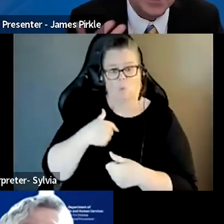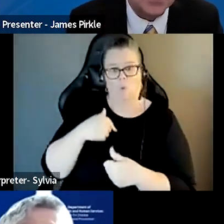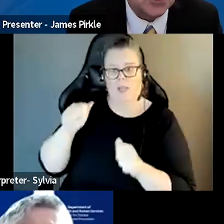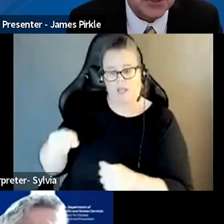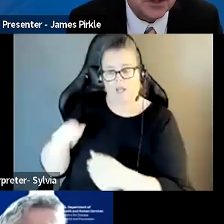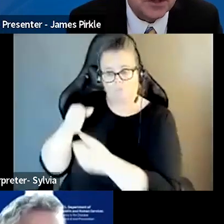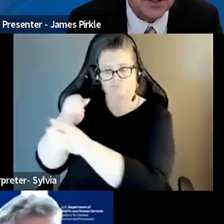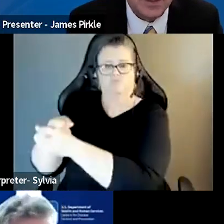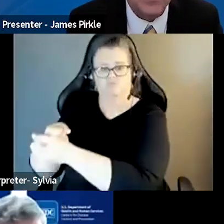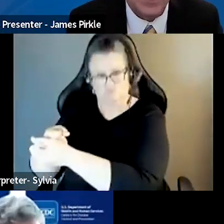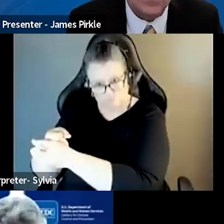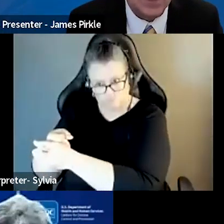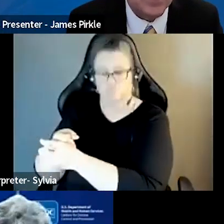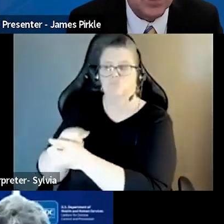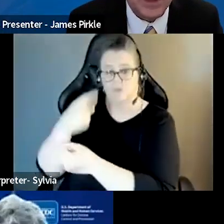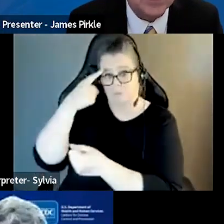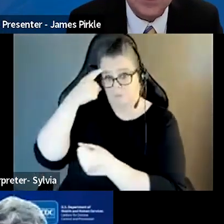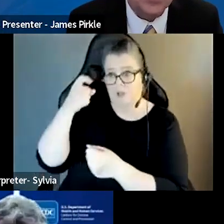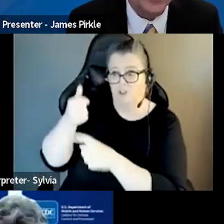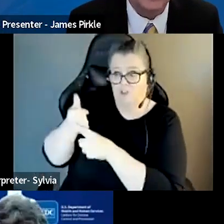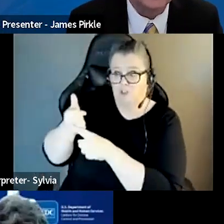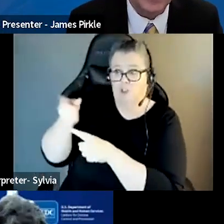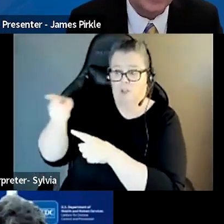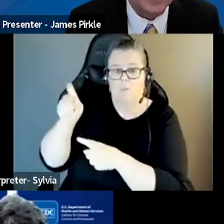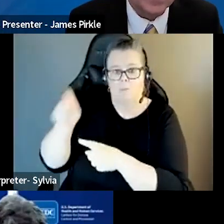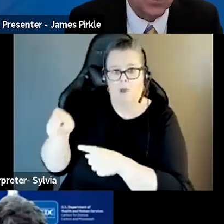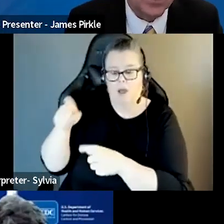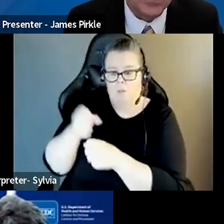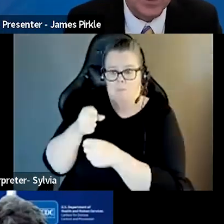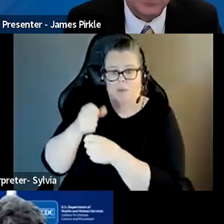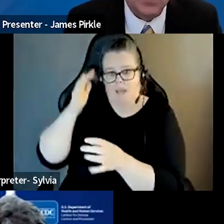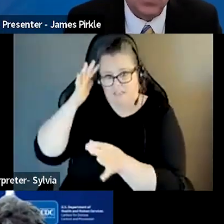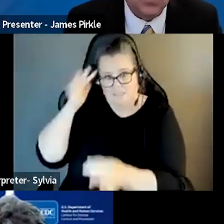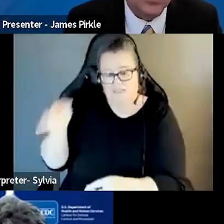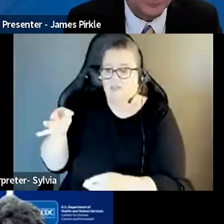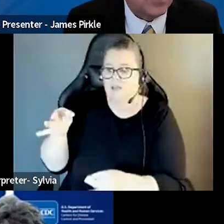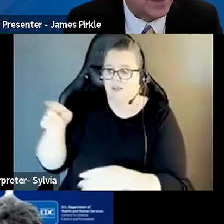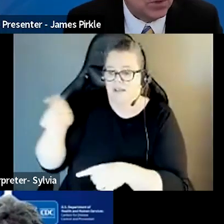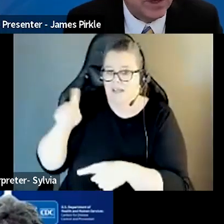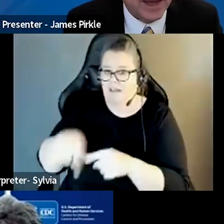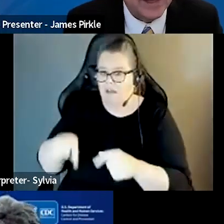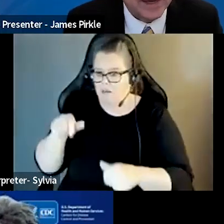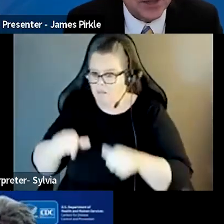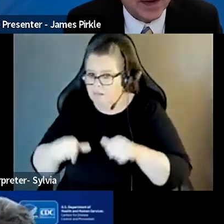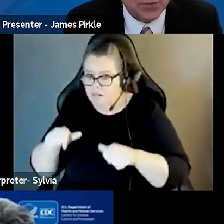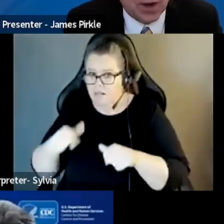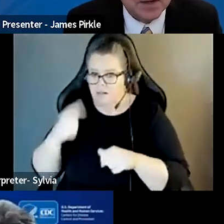to make decisions that have got a lot of implications and you can't be second-guessing wondering, "Well, I wonder if the lab really got that exactly right."